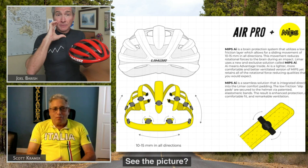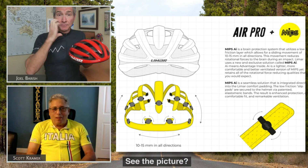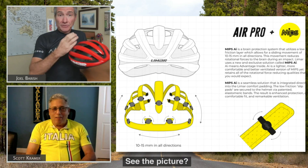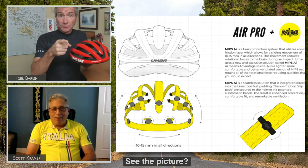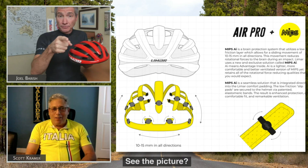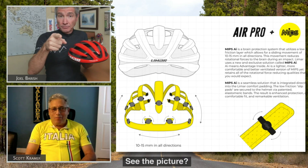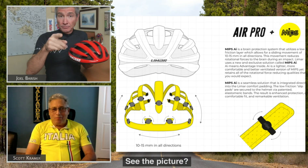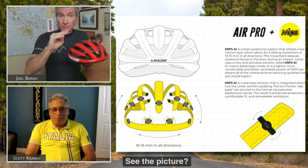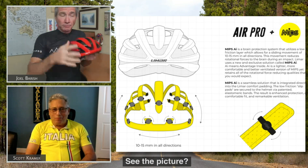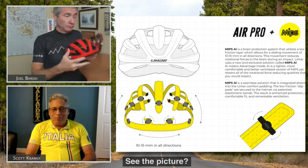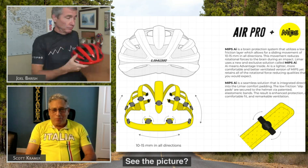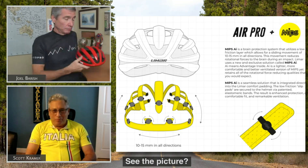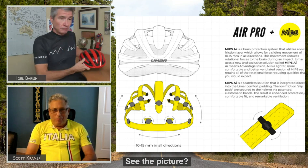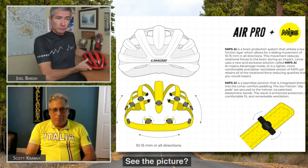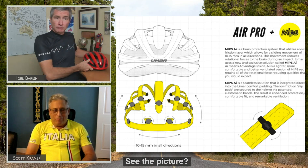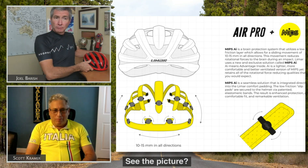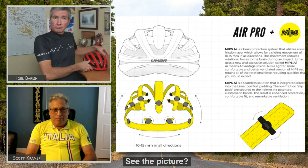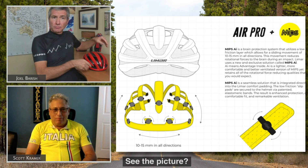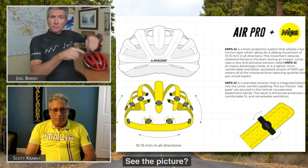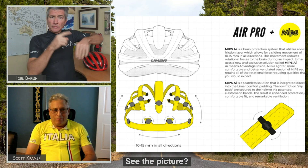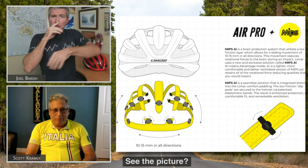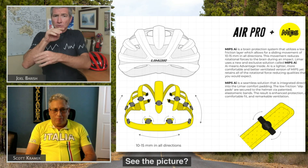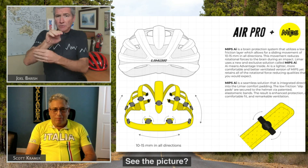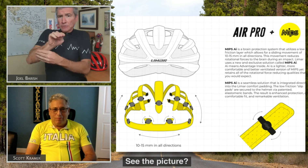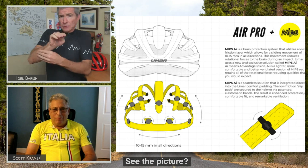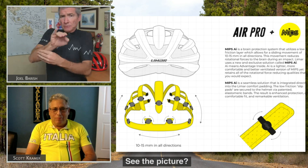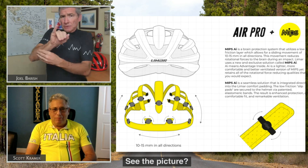See the picture?